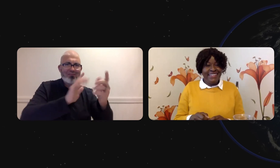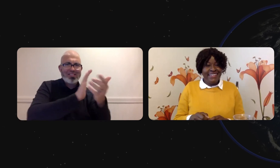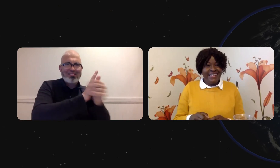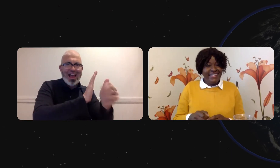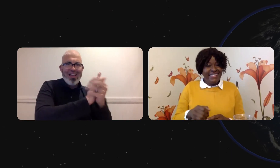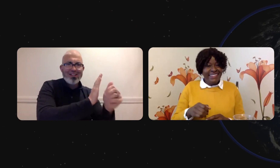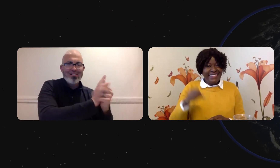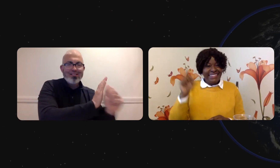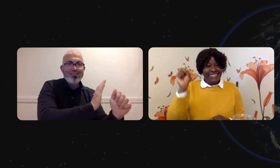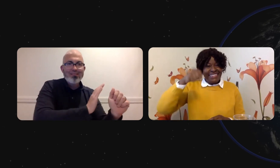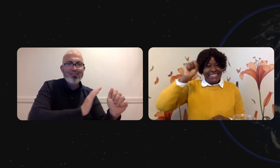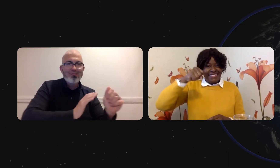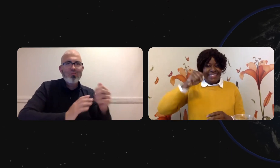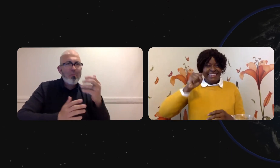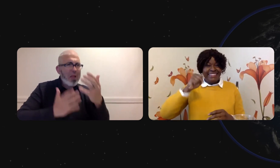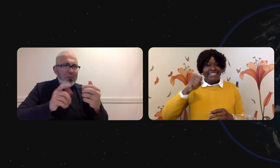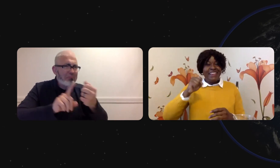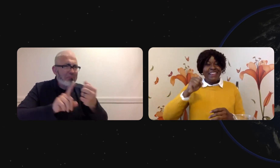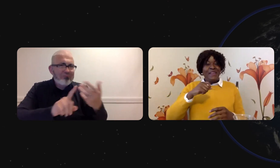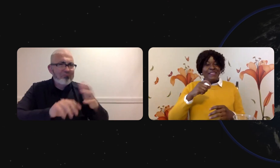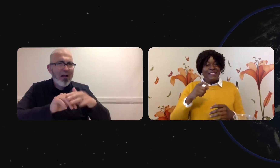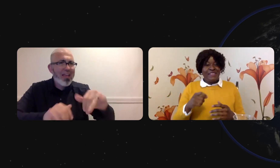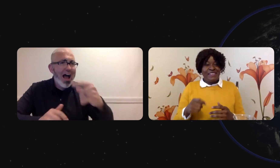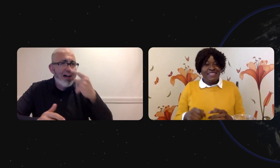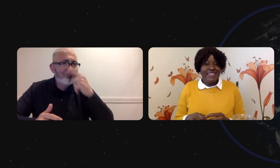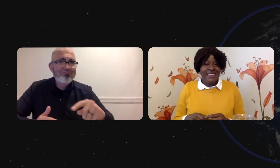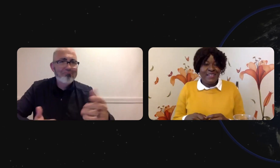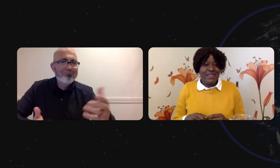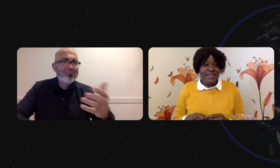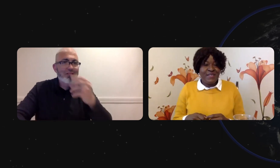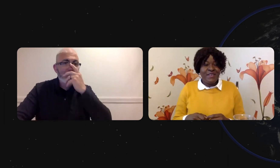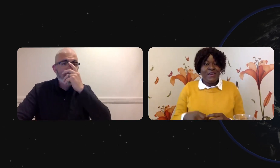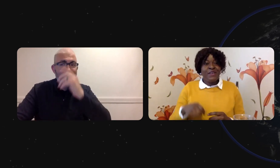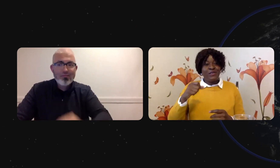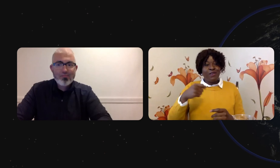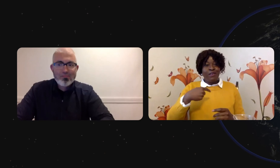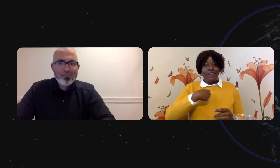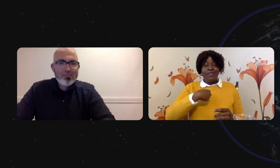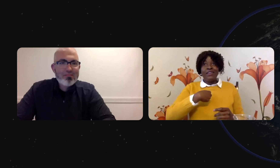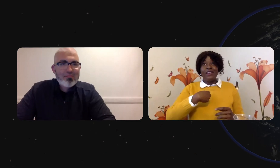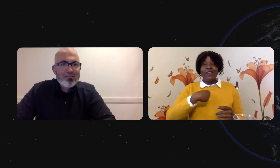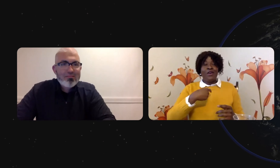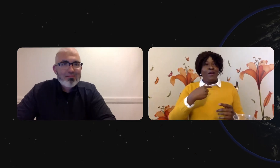You are a person of many talents!